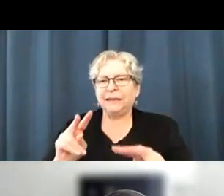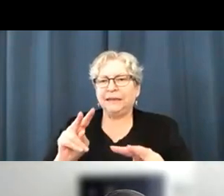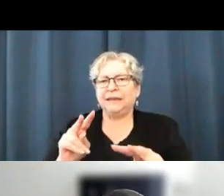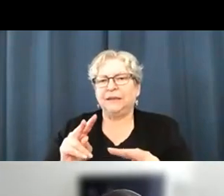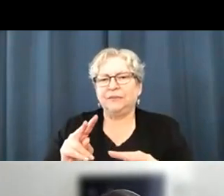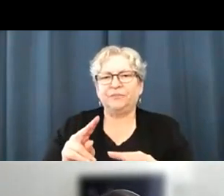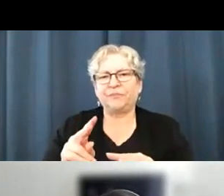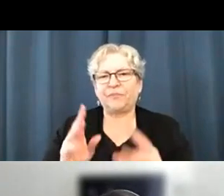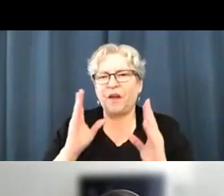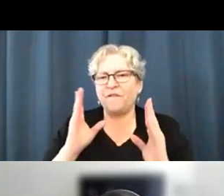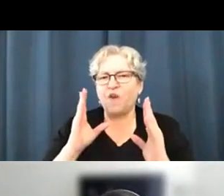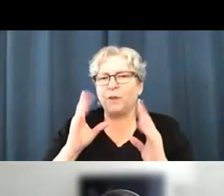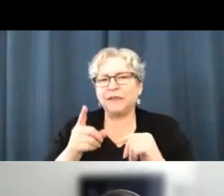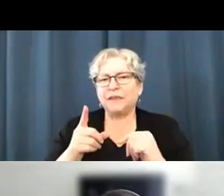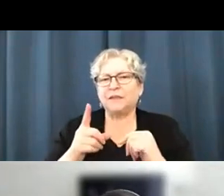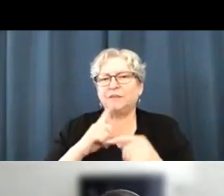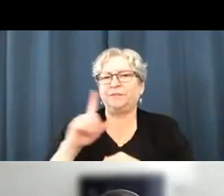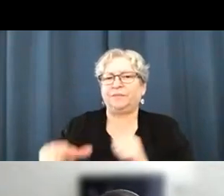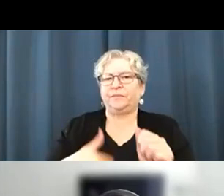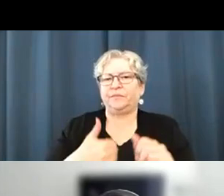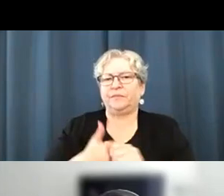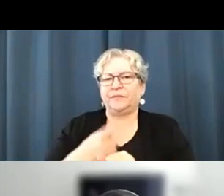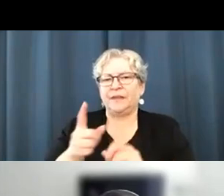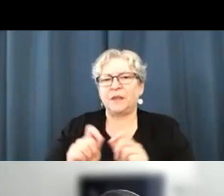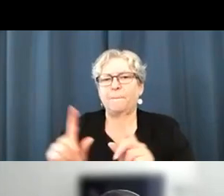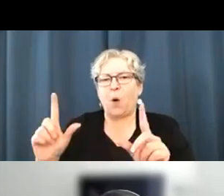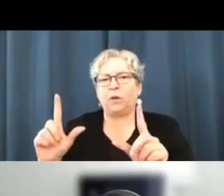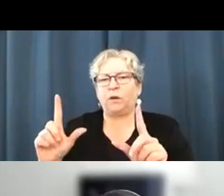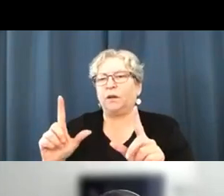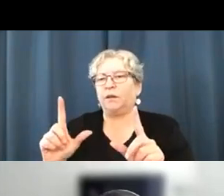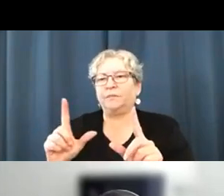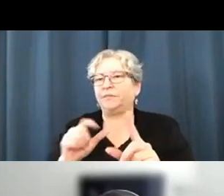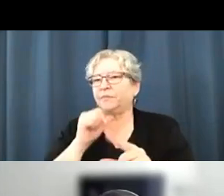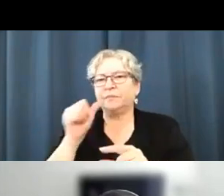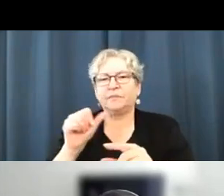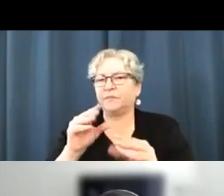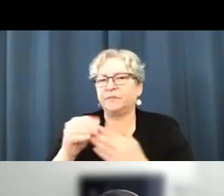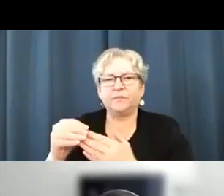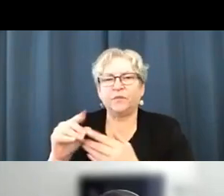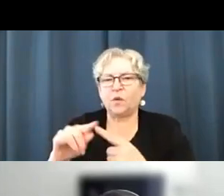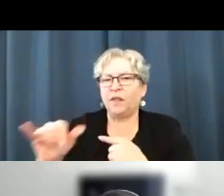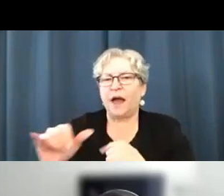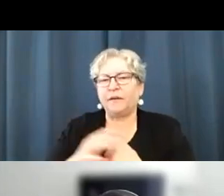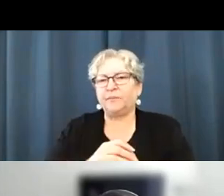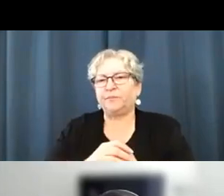the focus is actually behind this modal form now and it has not taken me to it. So, it's virtually invisible